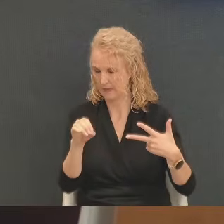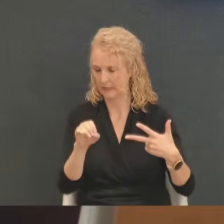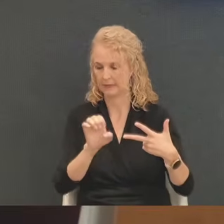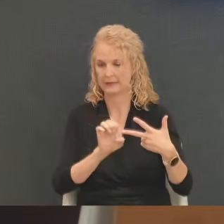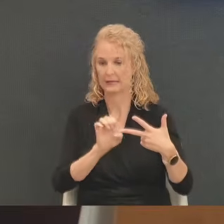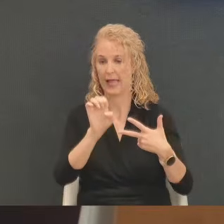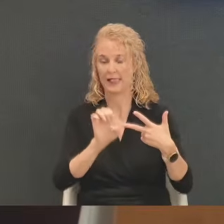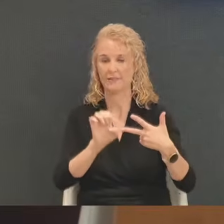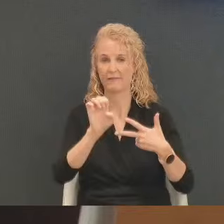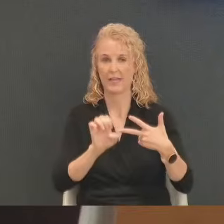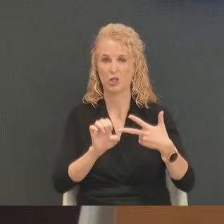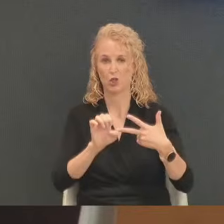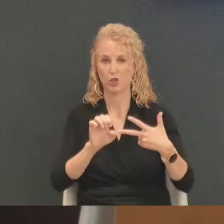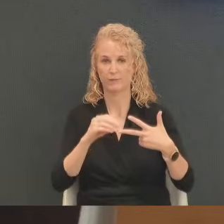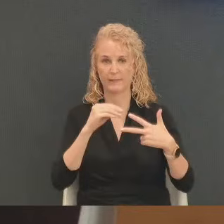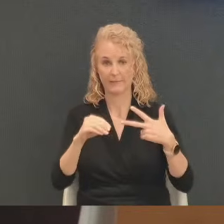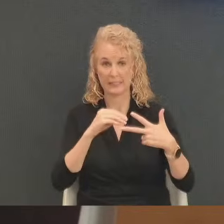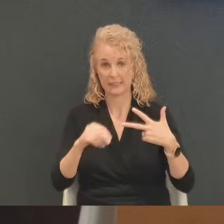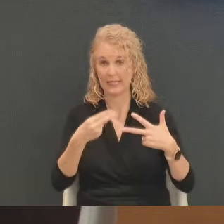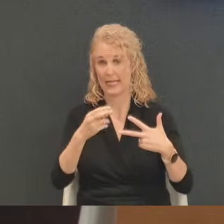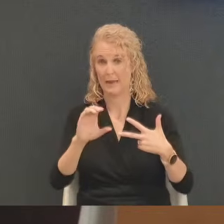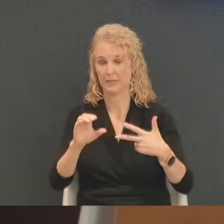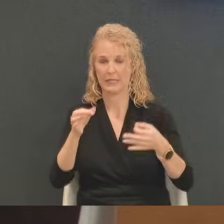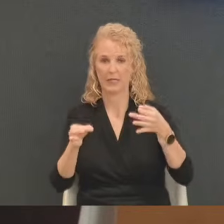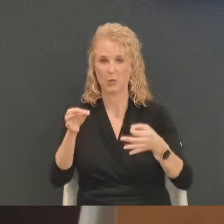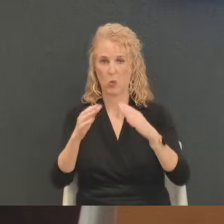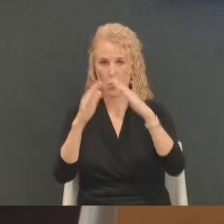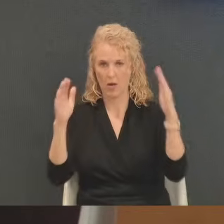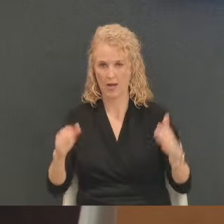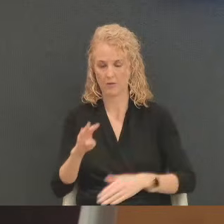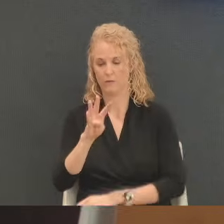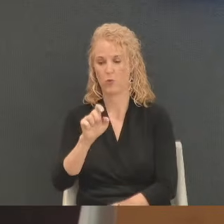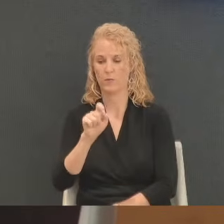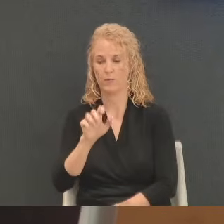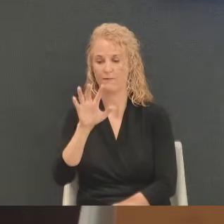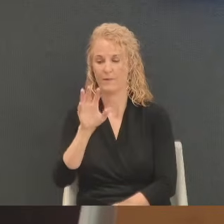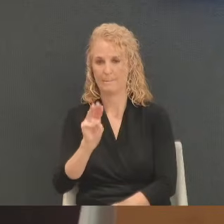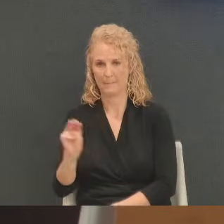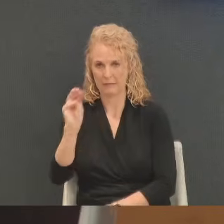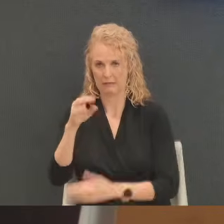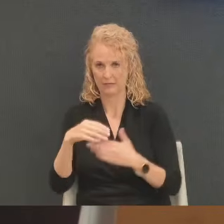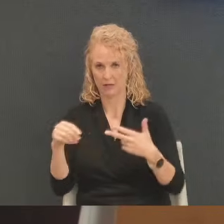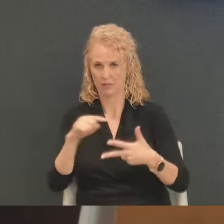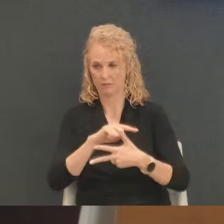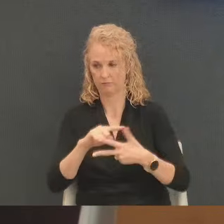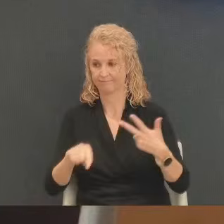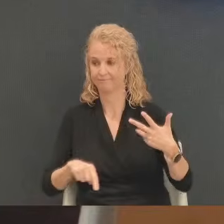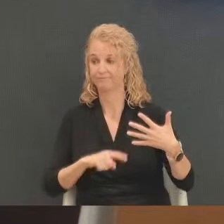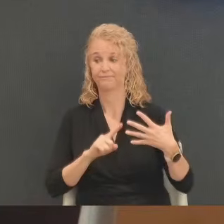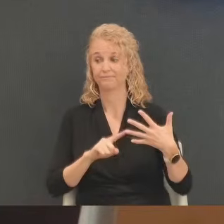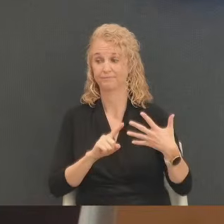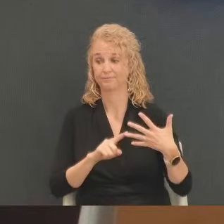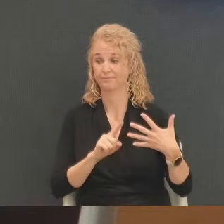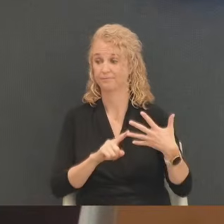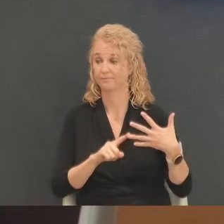modernization at the Hamilton County Courthouse 4.5 million by number four Commissioners is not